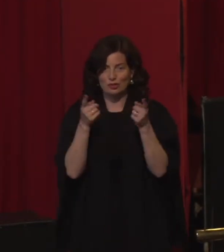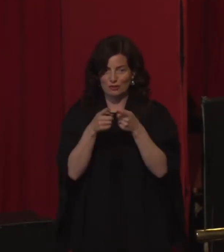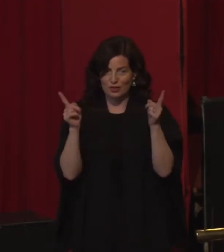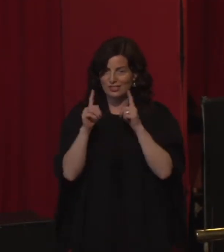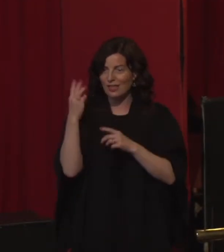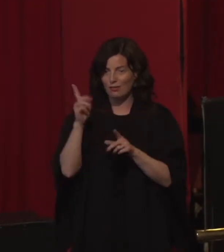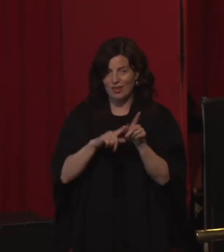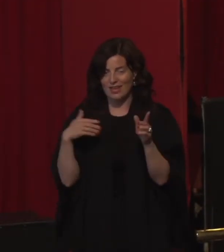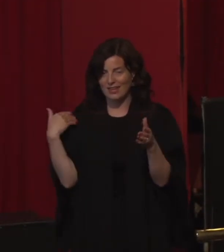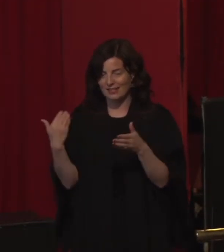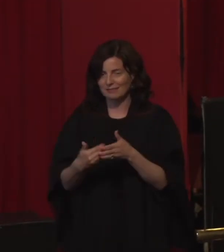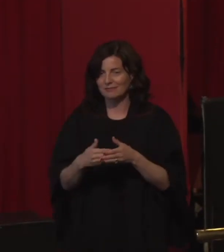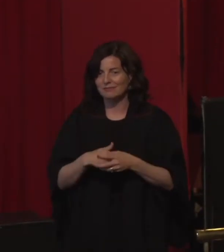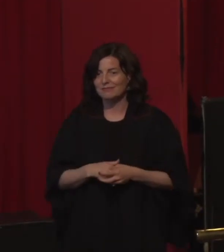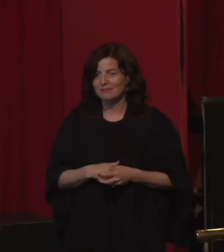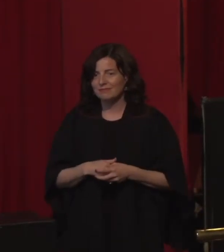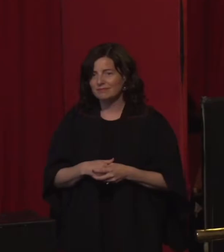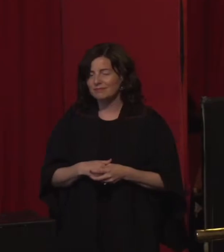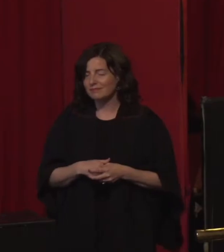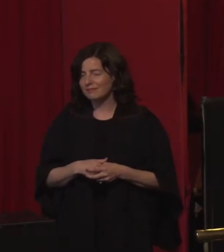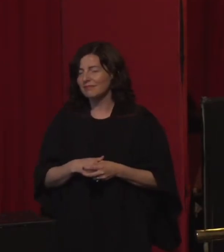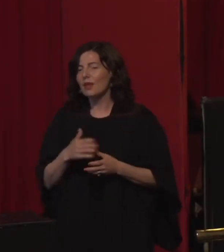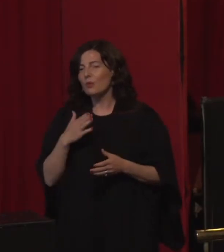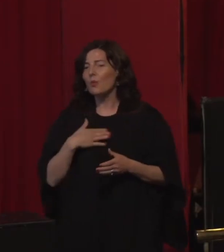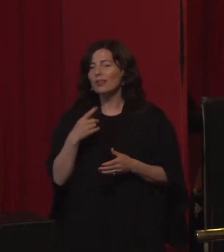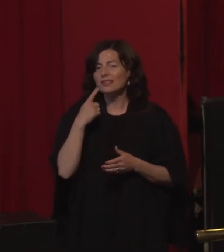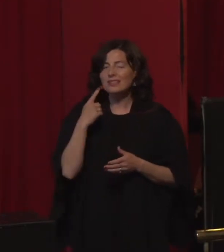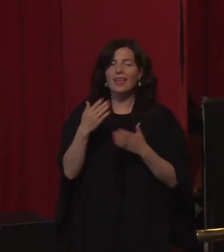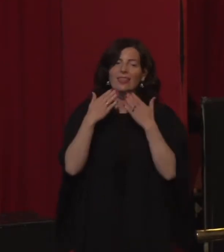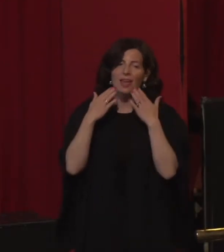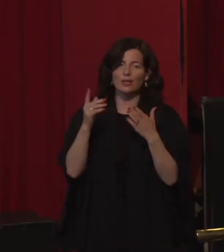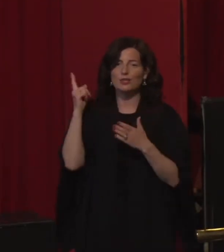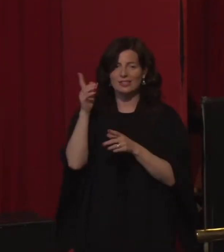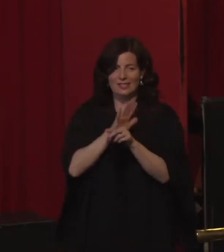years. We'd like to start off by saying thank you to Staffordshire University, our lecturers,